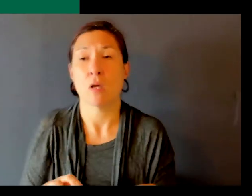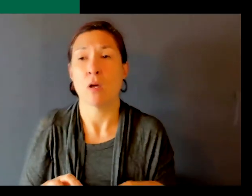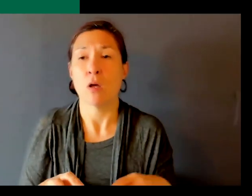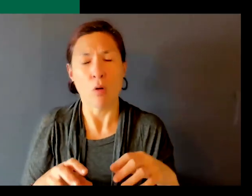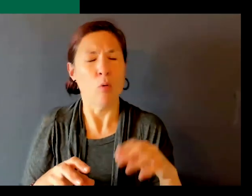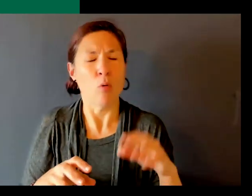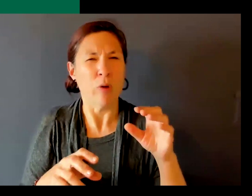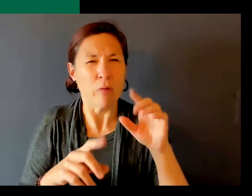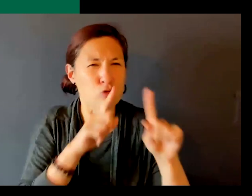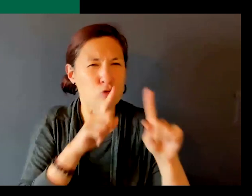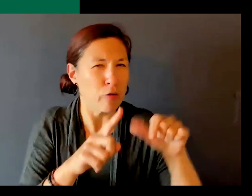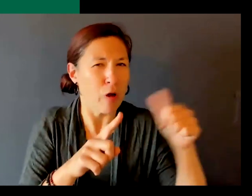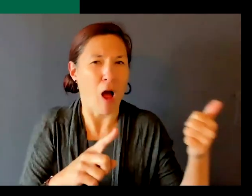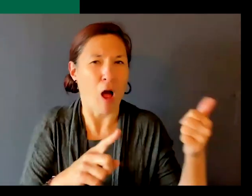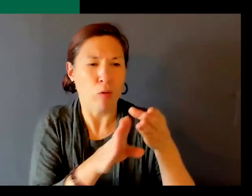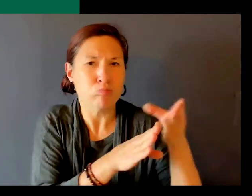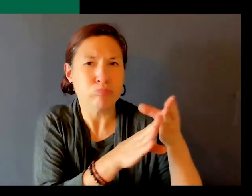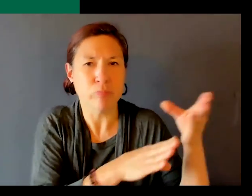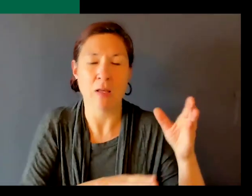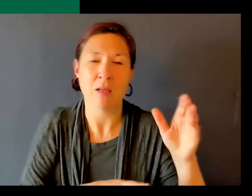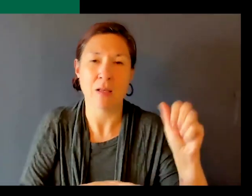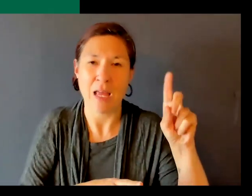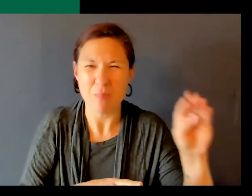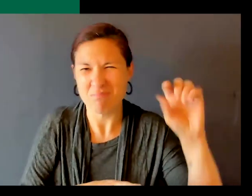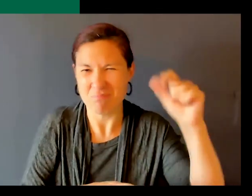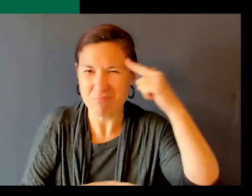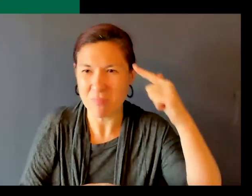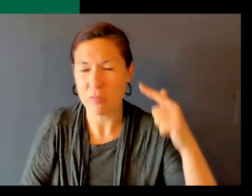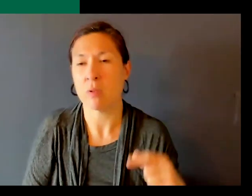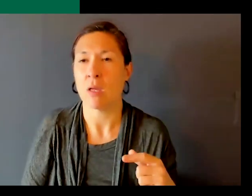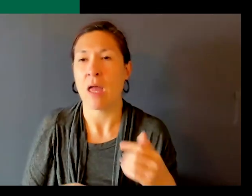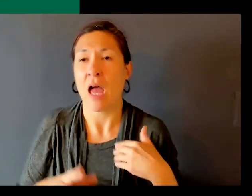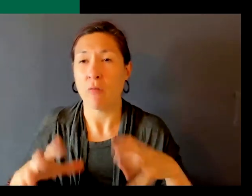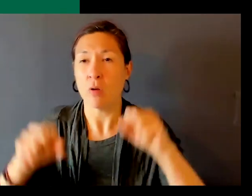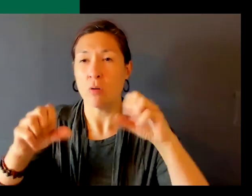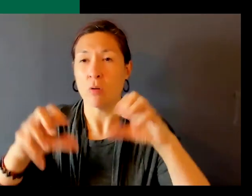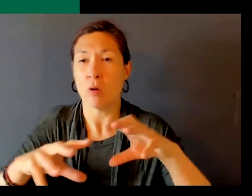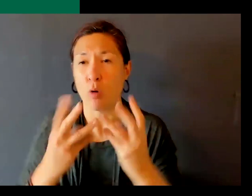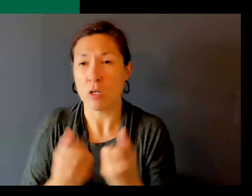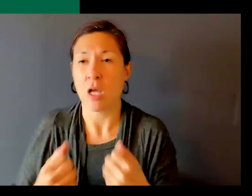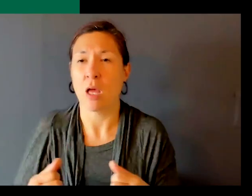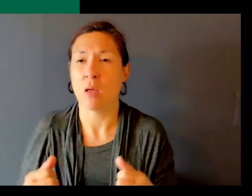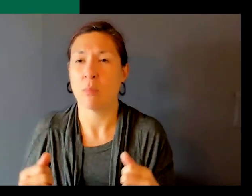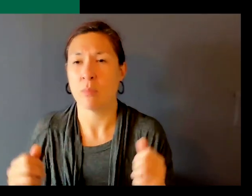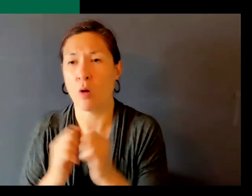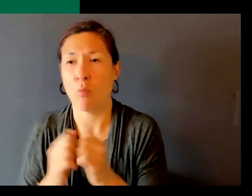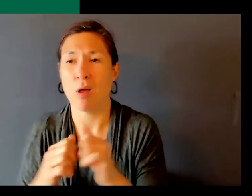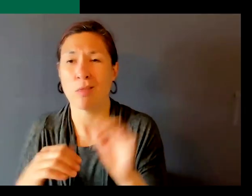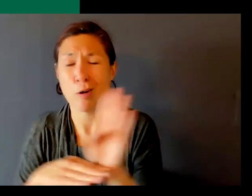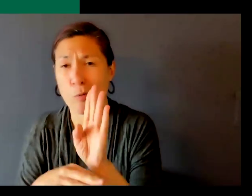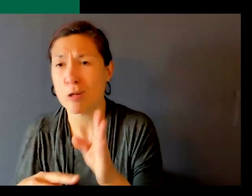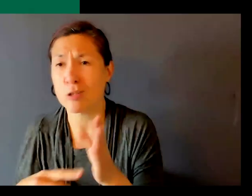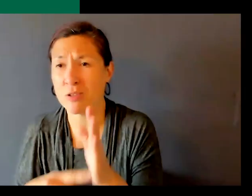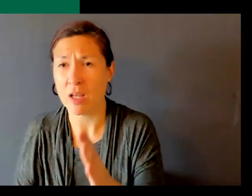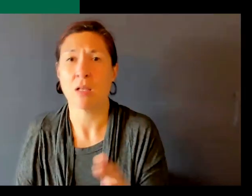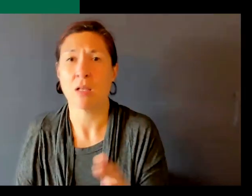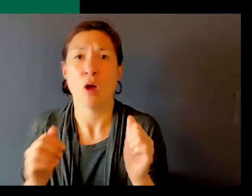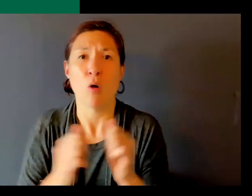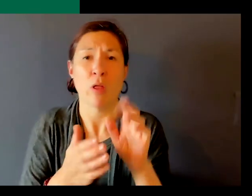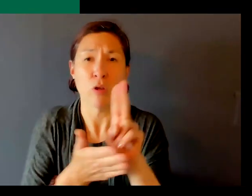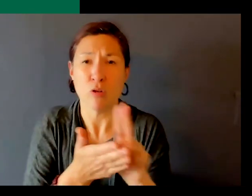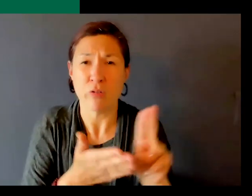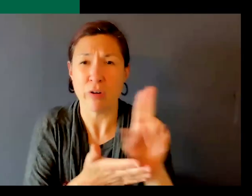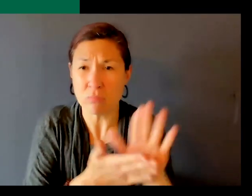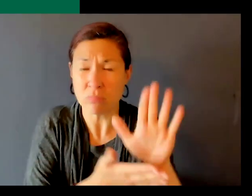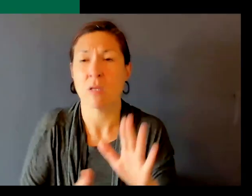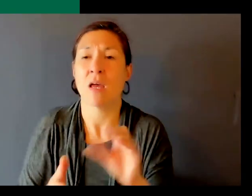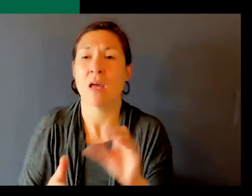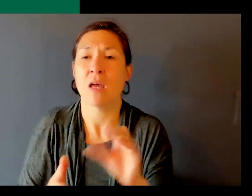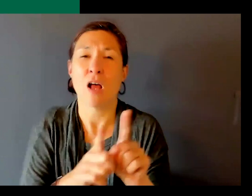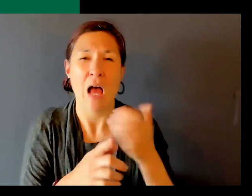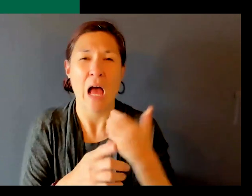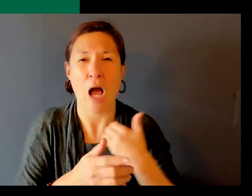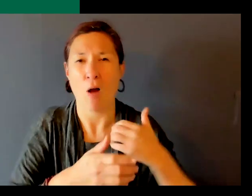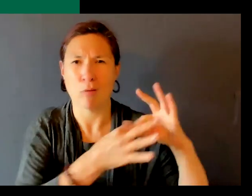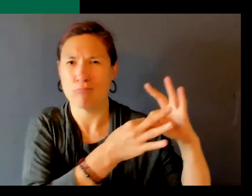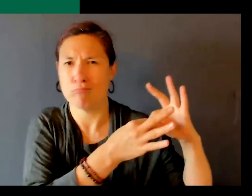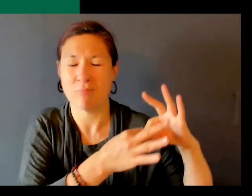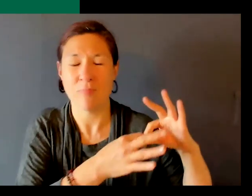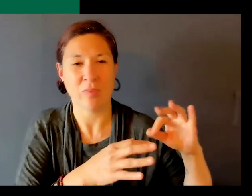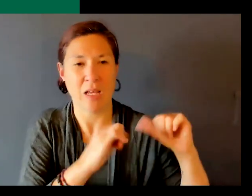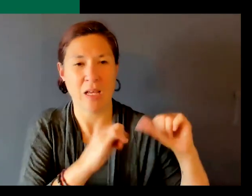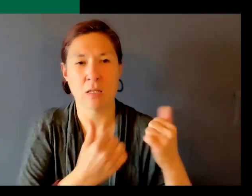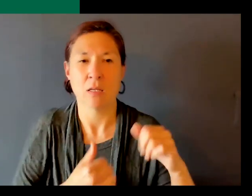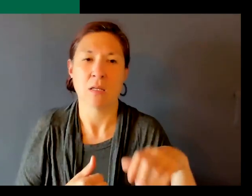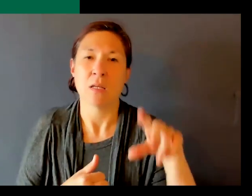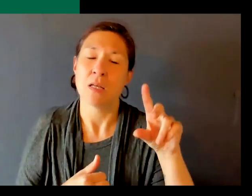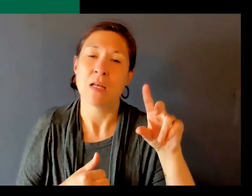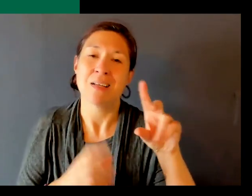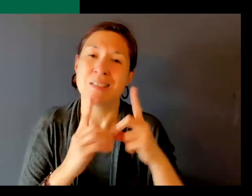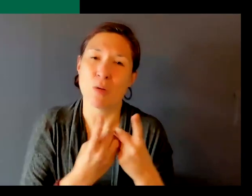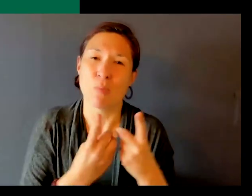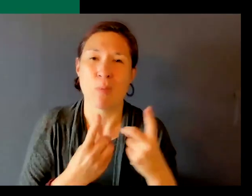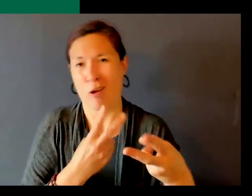With that, I would like to now introduce Commissioner Tom O'Shea.